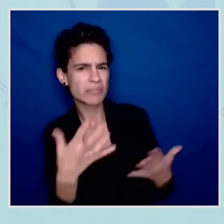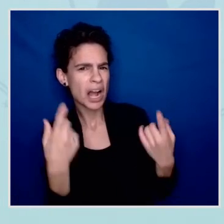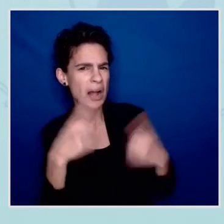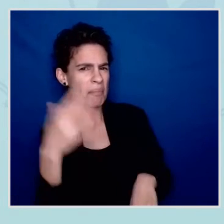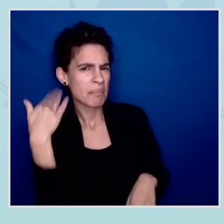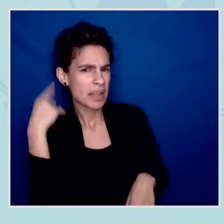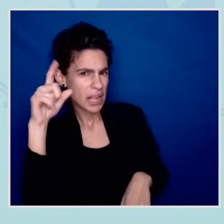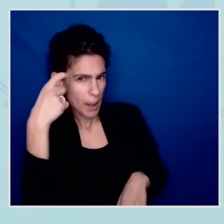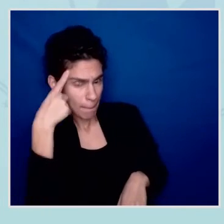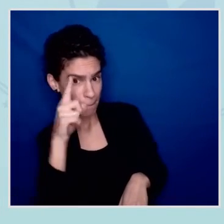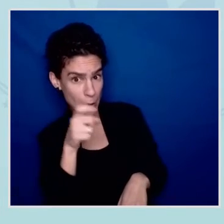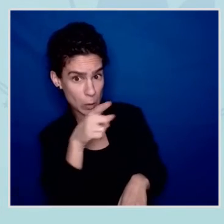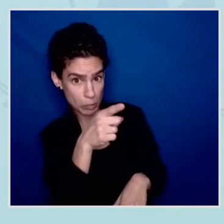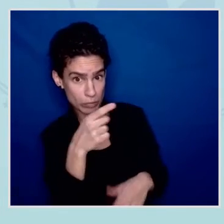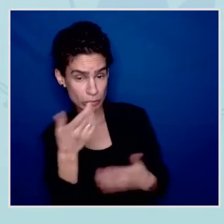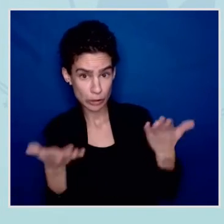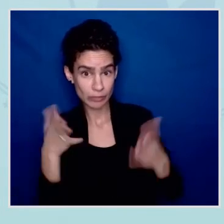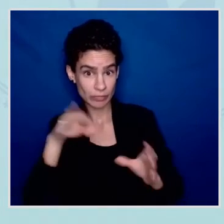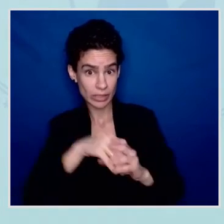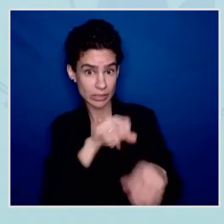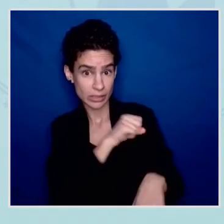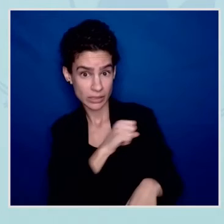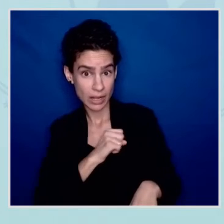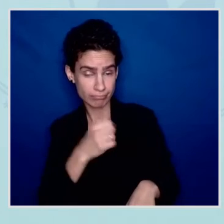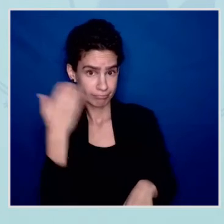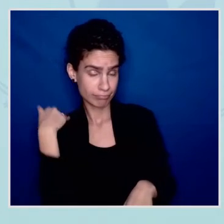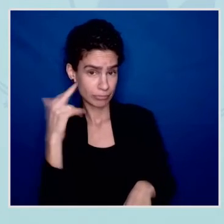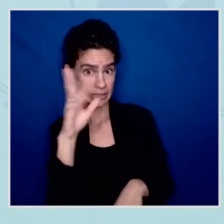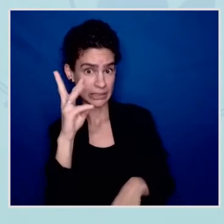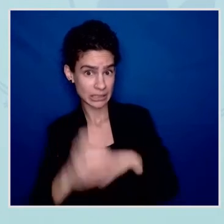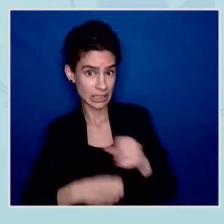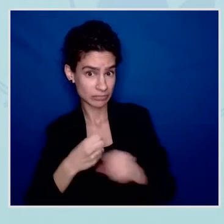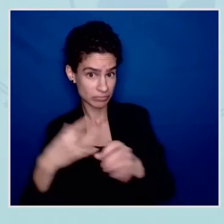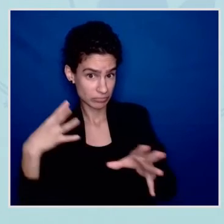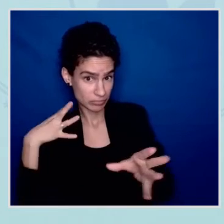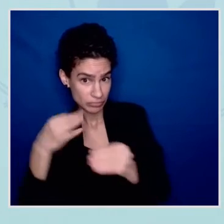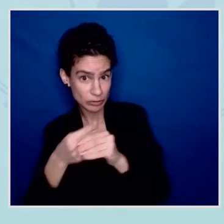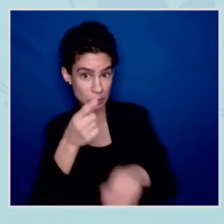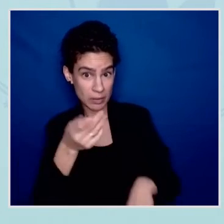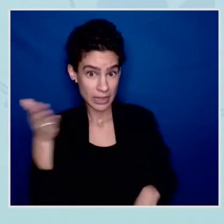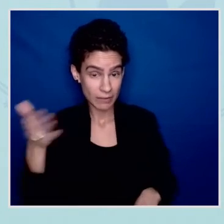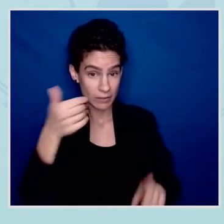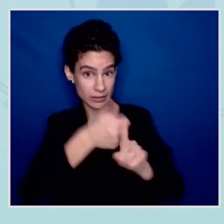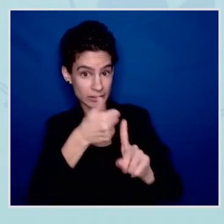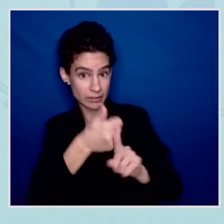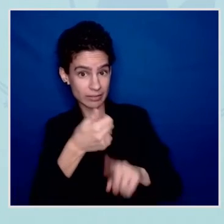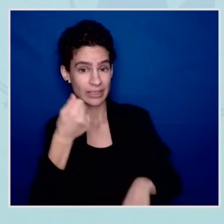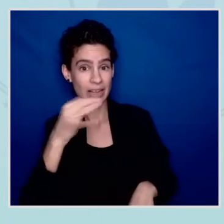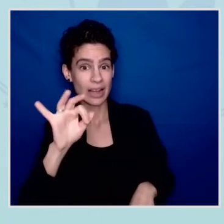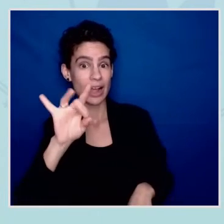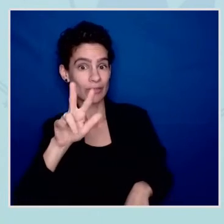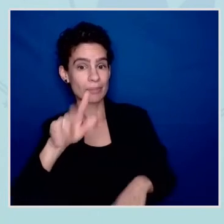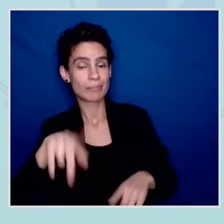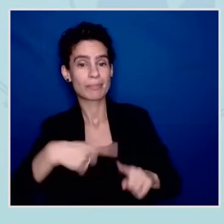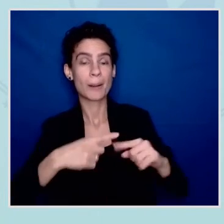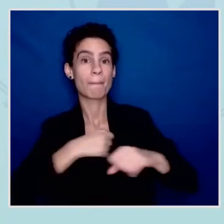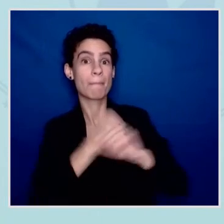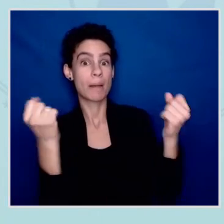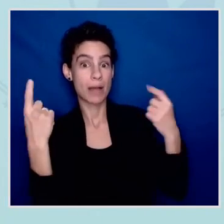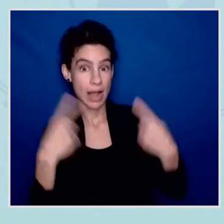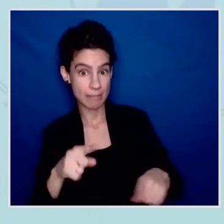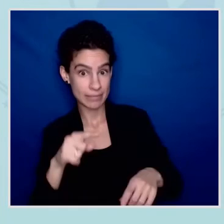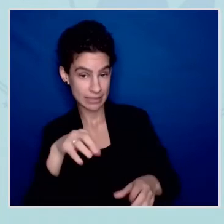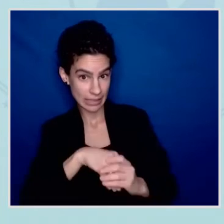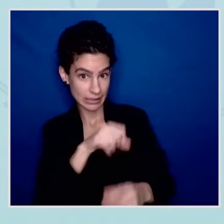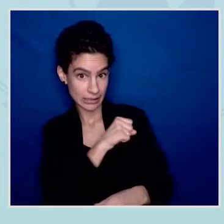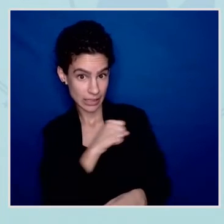DEFICIT SPENDING IN ORDER TO